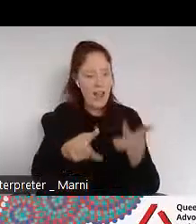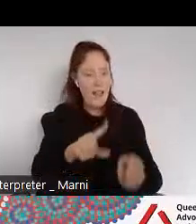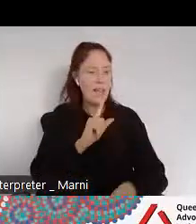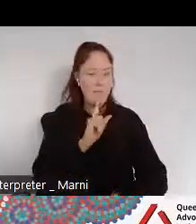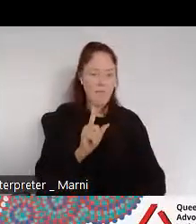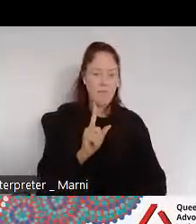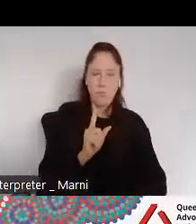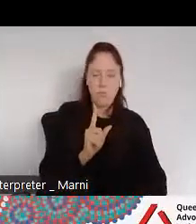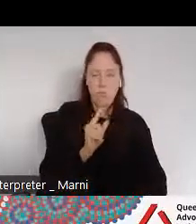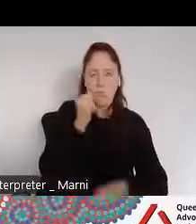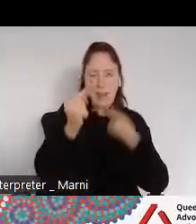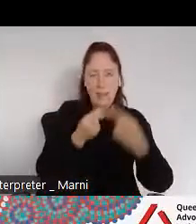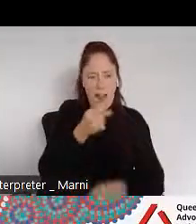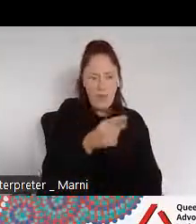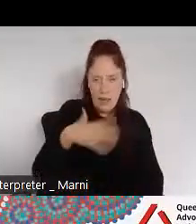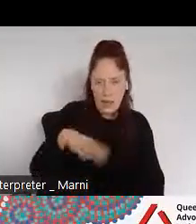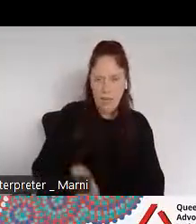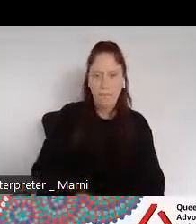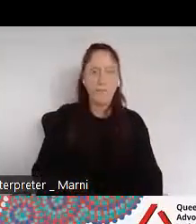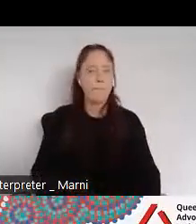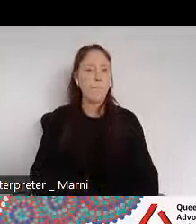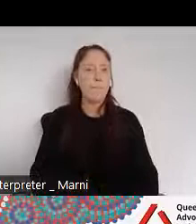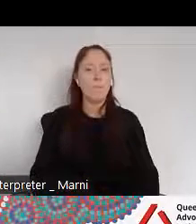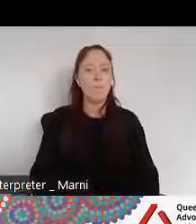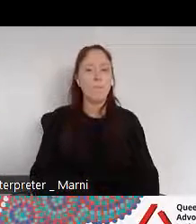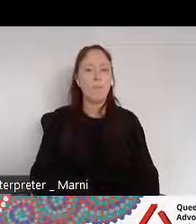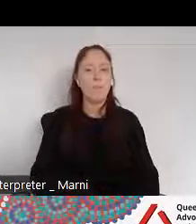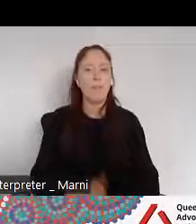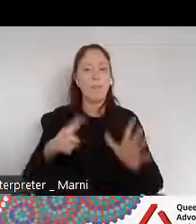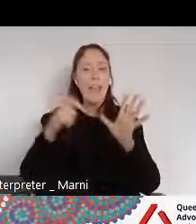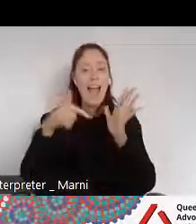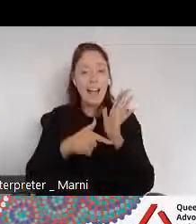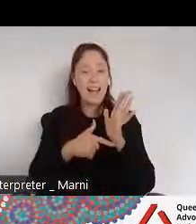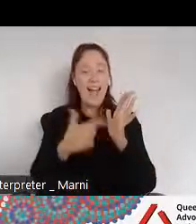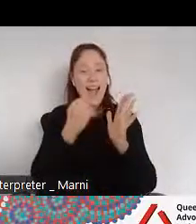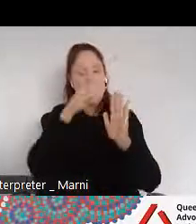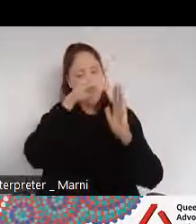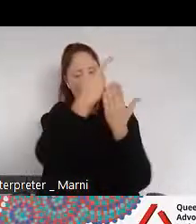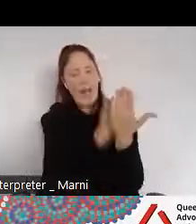The Act provides a list of who is considered to be active parties, and that includes